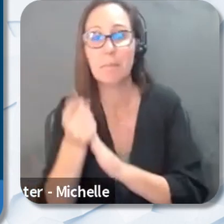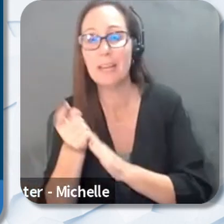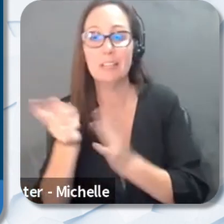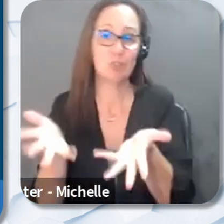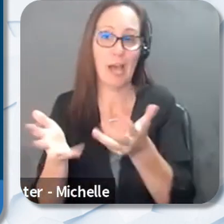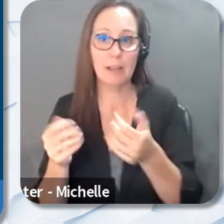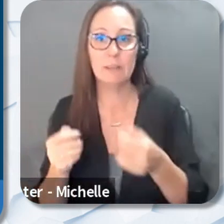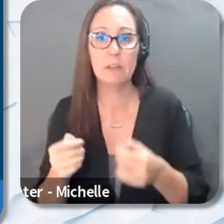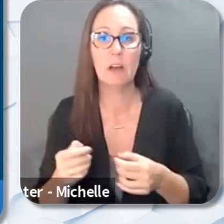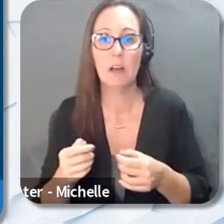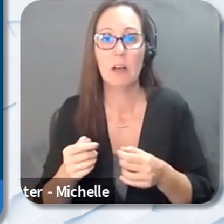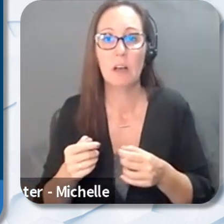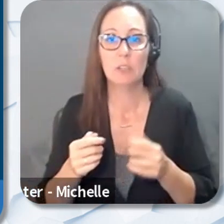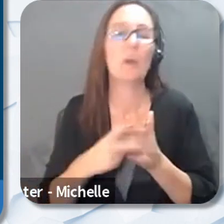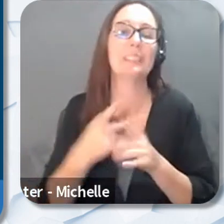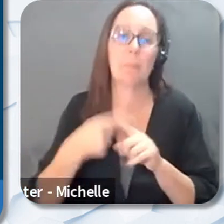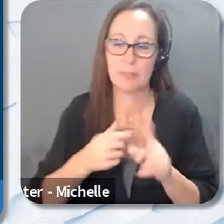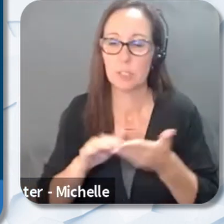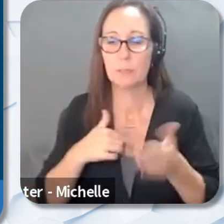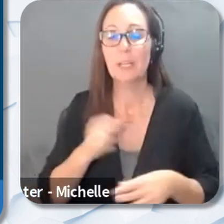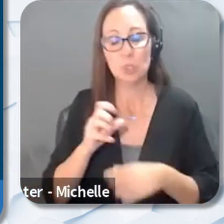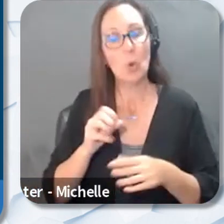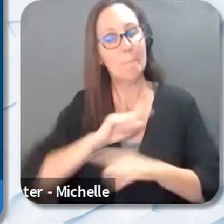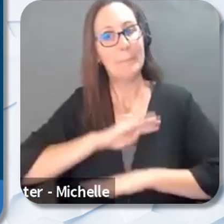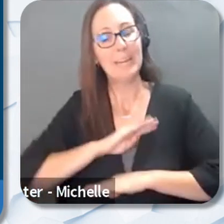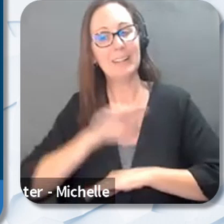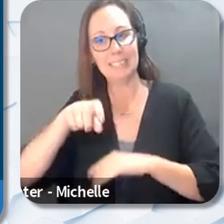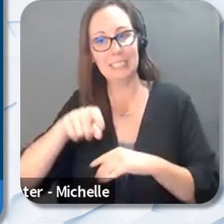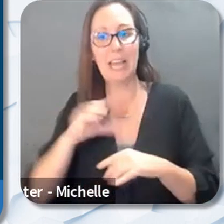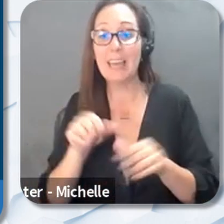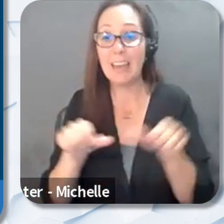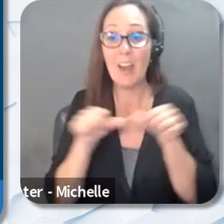that's really been helpful in getting in getting their needs, met also areas superintendents do